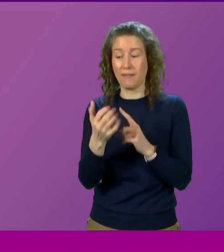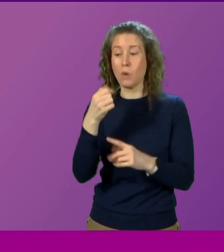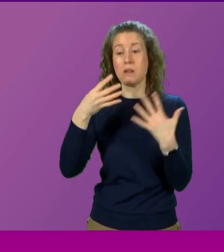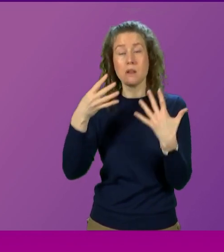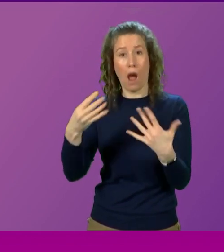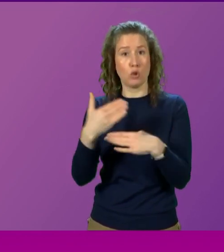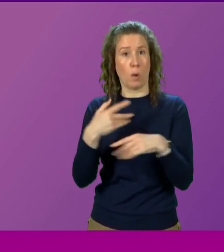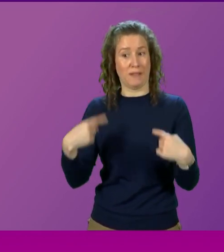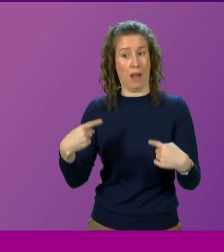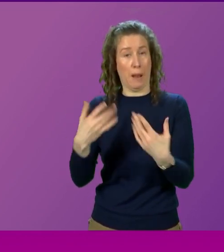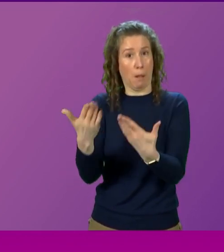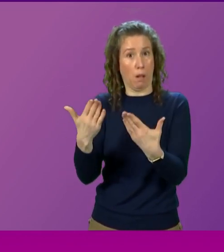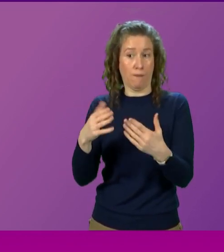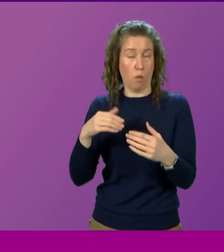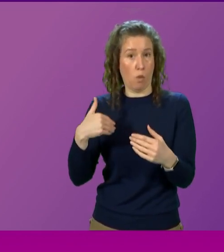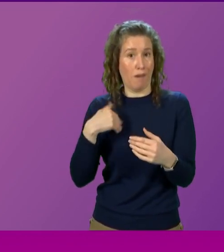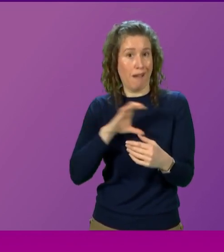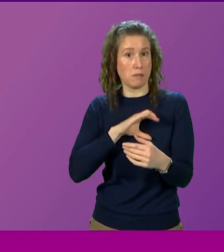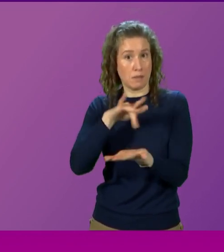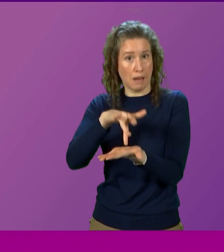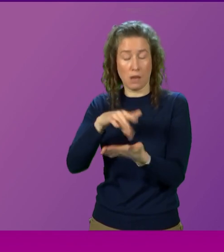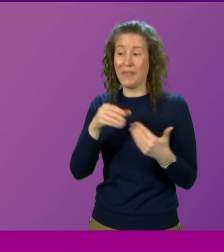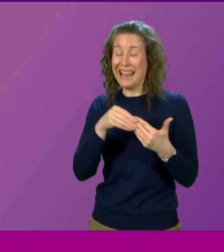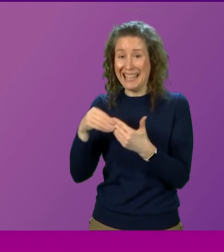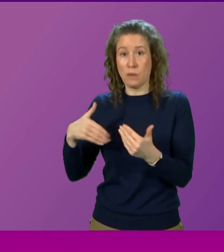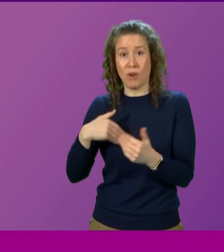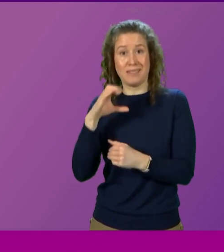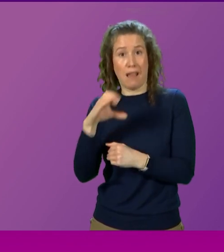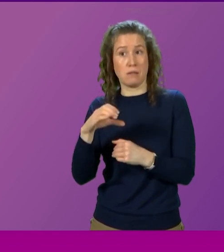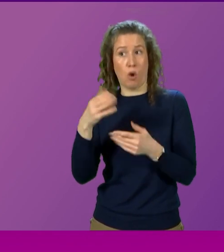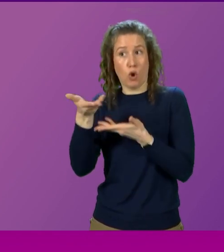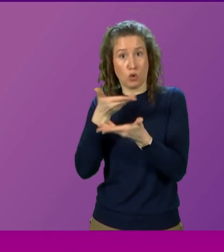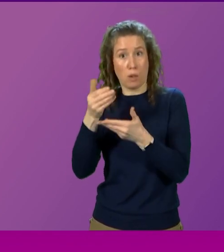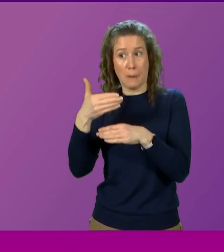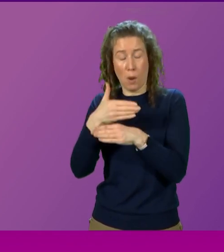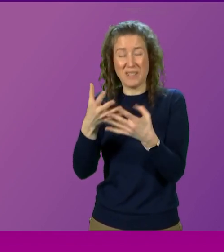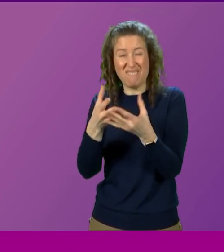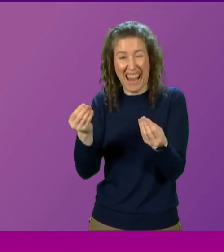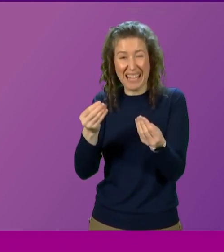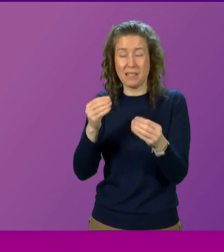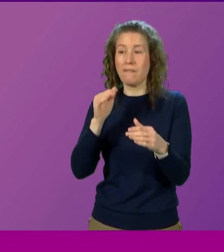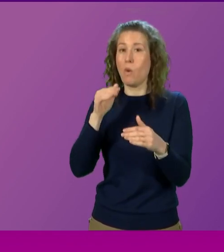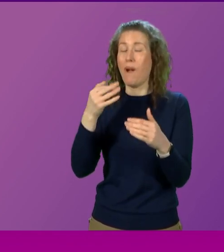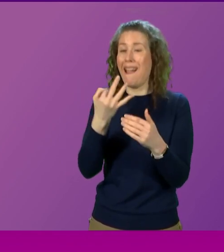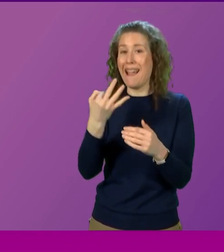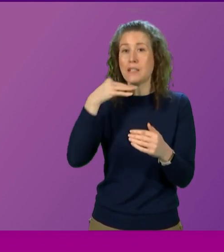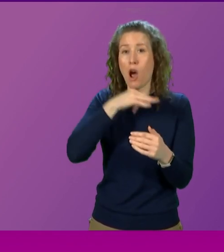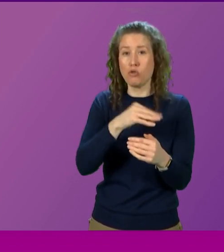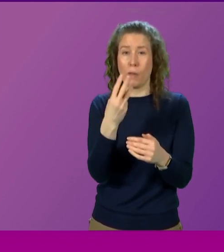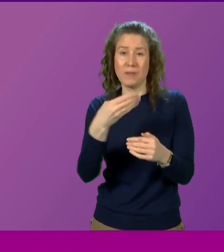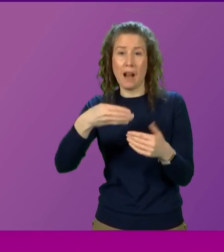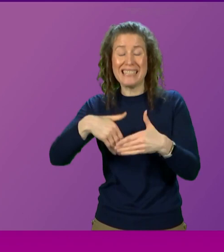department, with the lead breast cancer consultant post having been vacant now for 839 days.